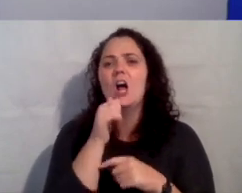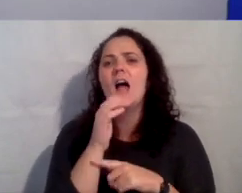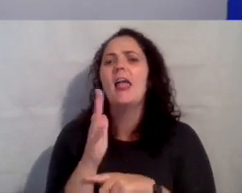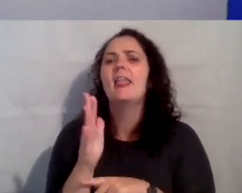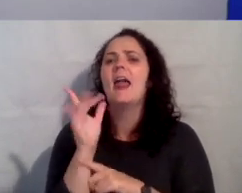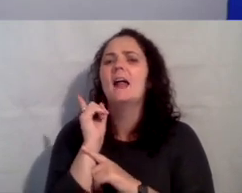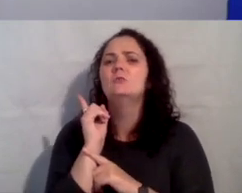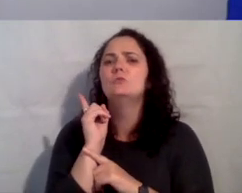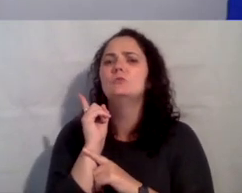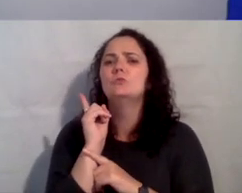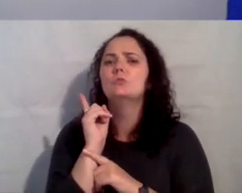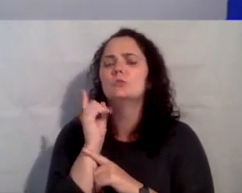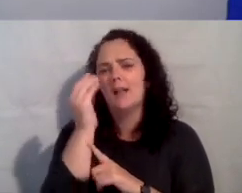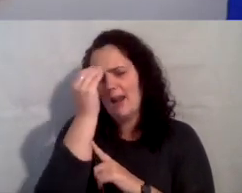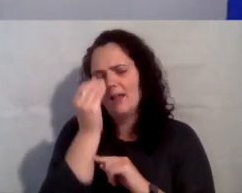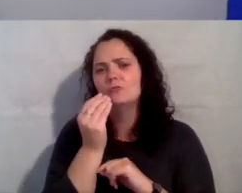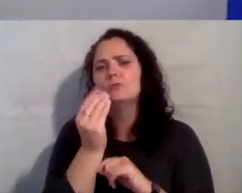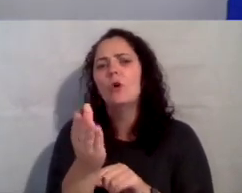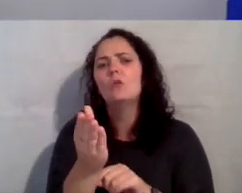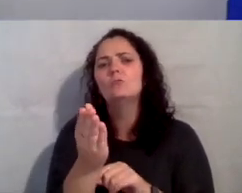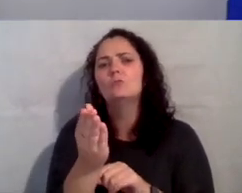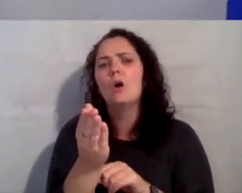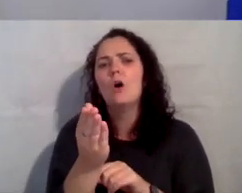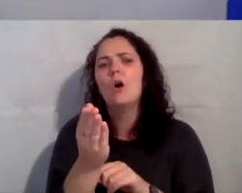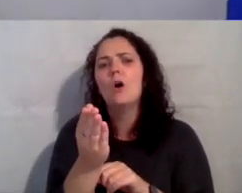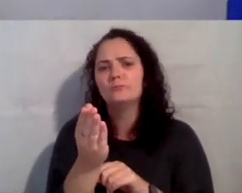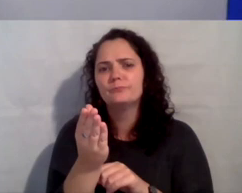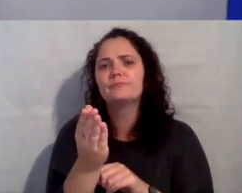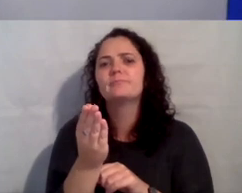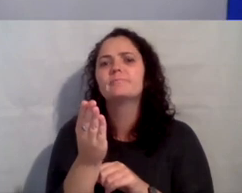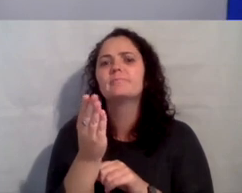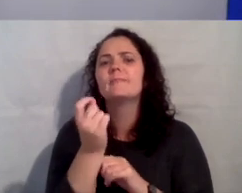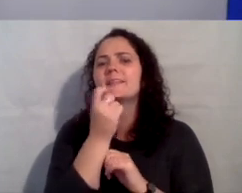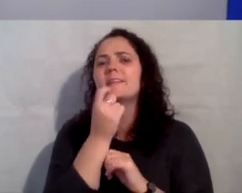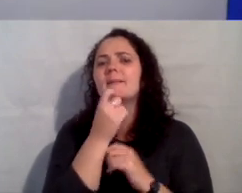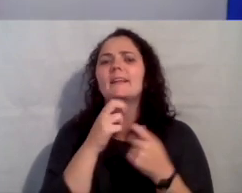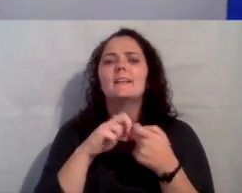I should make a brief disclaimer, there were a few issues with the aspect ratio of the video that we were broadcasting –